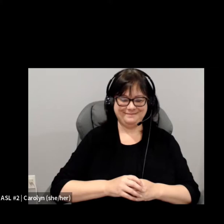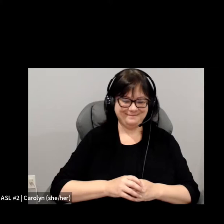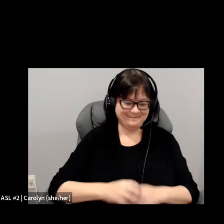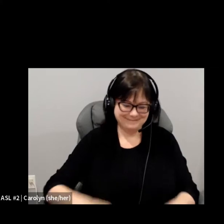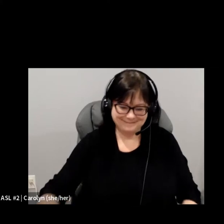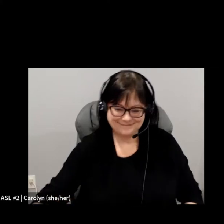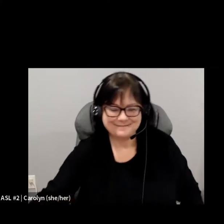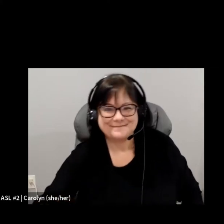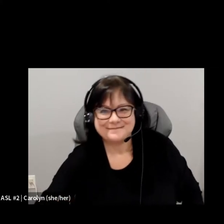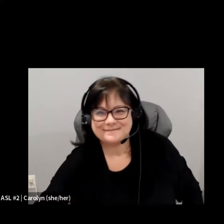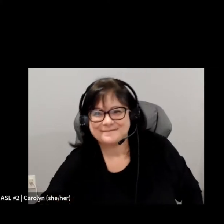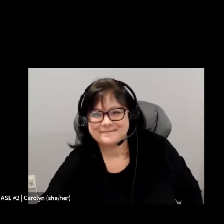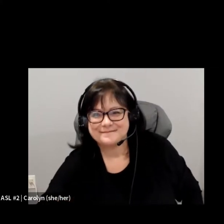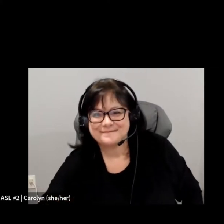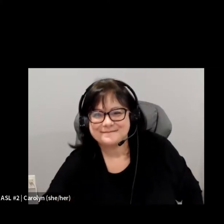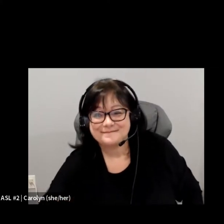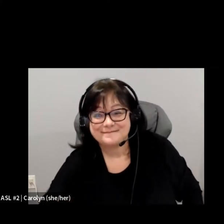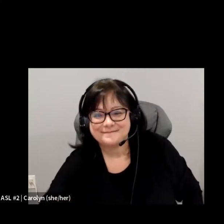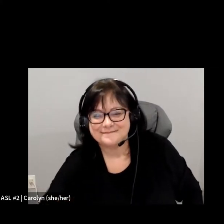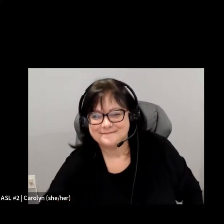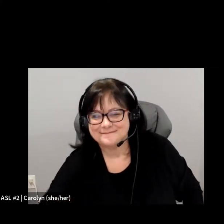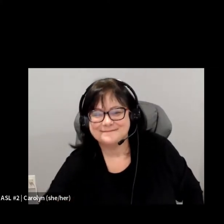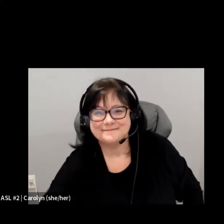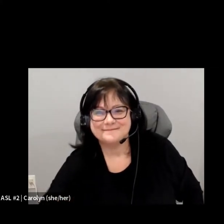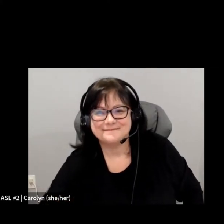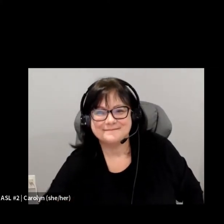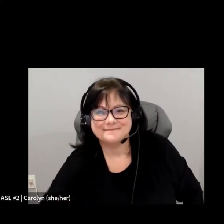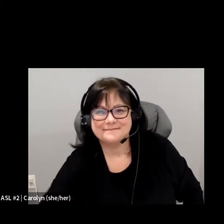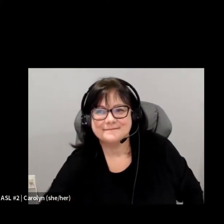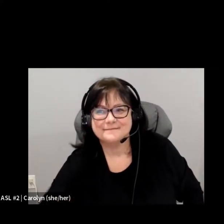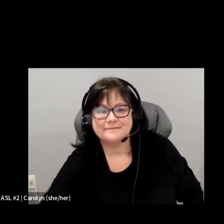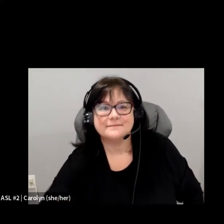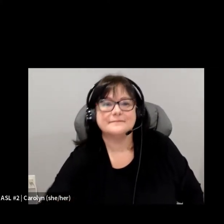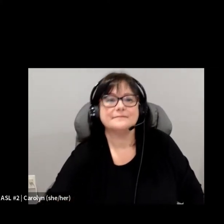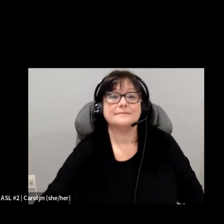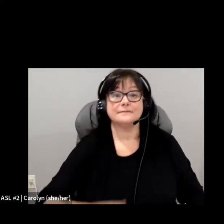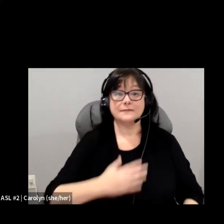MY PLEASURE TO PRESENT MY ANNUAL REPORT.